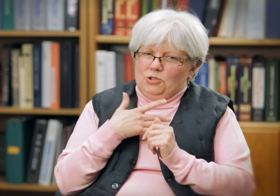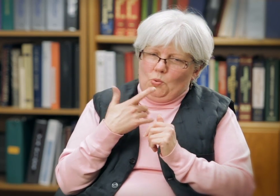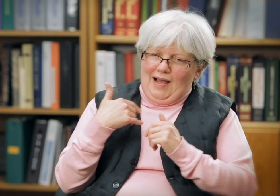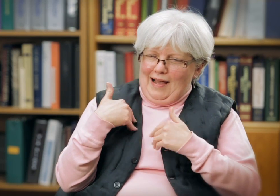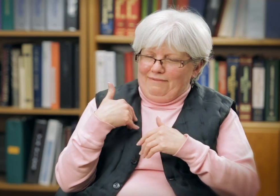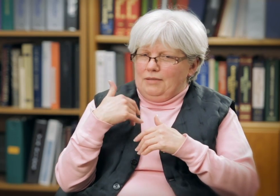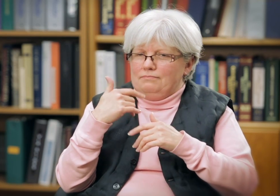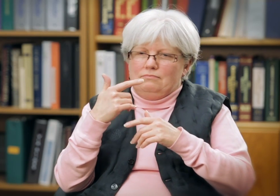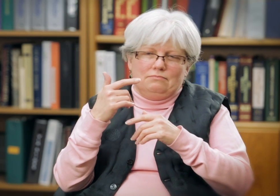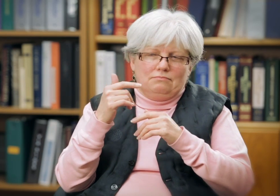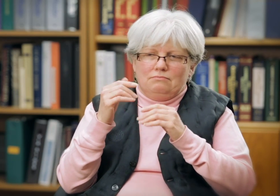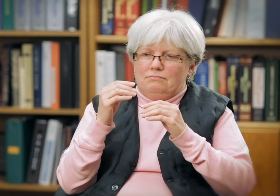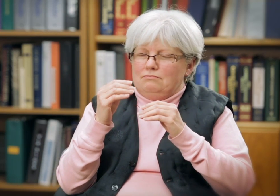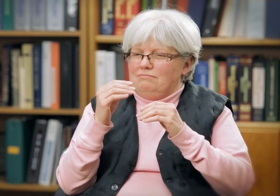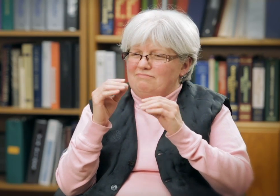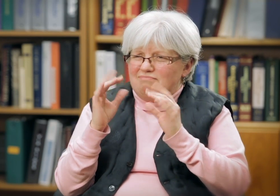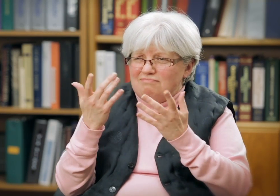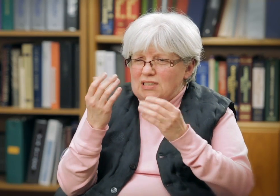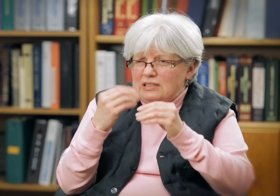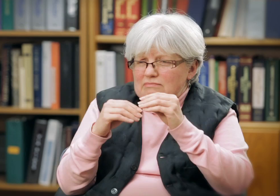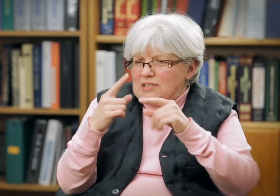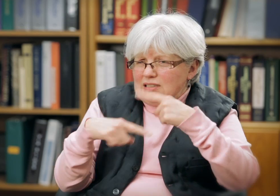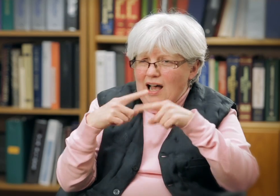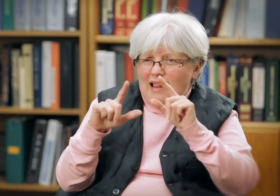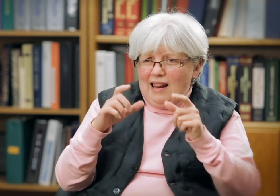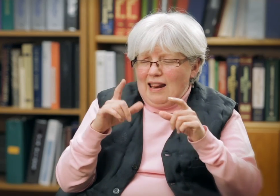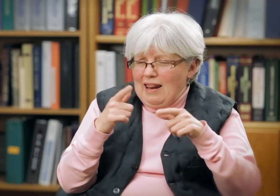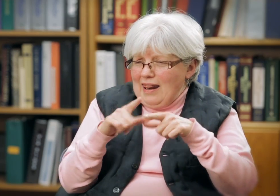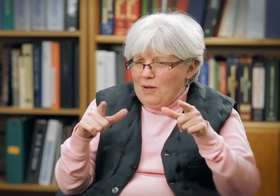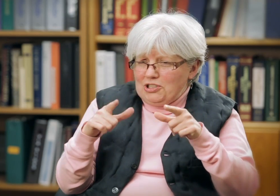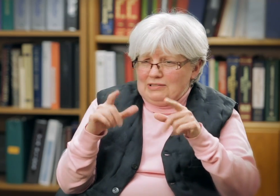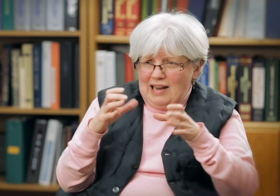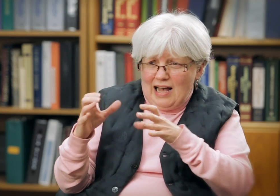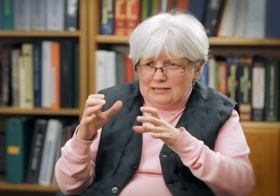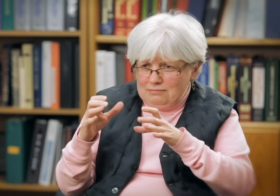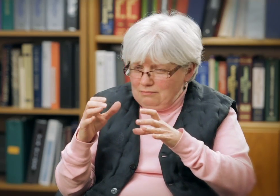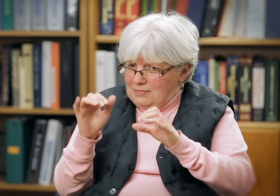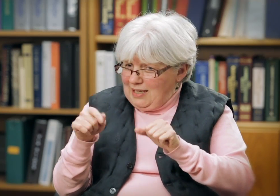"You know, we would really like to have an opportunity to learn some sign language,